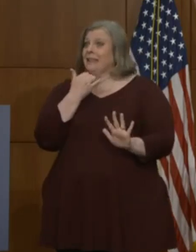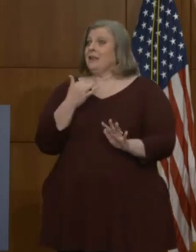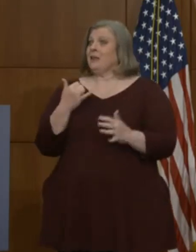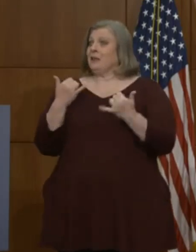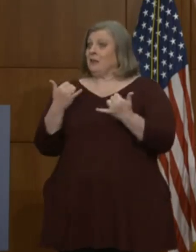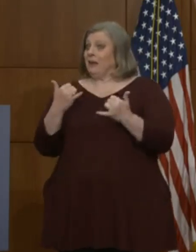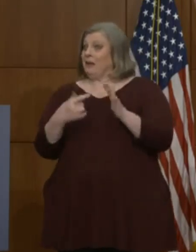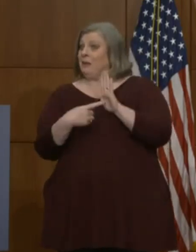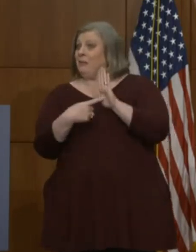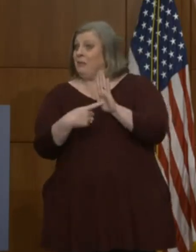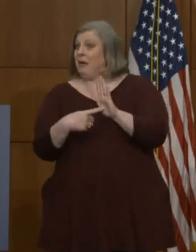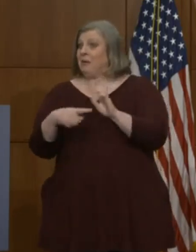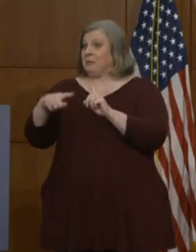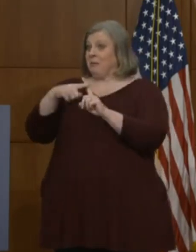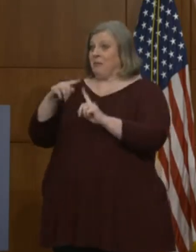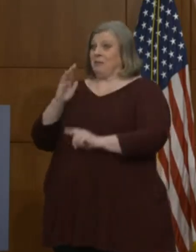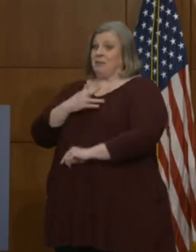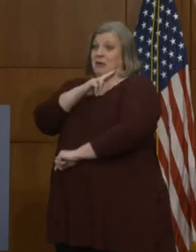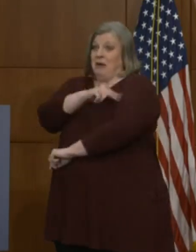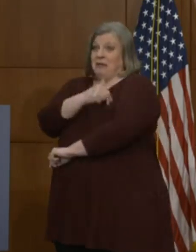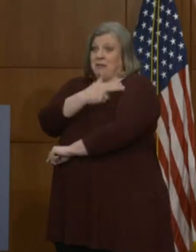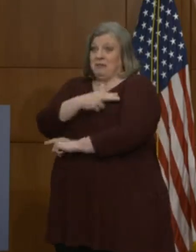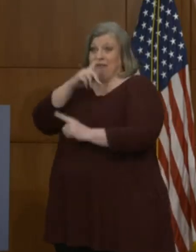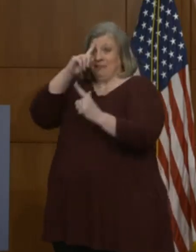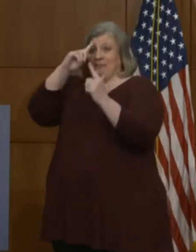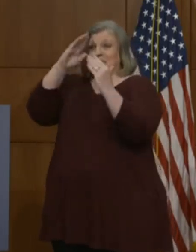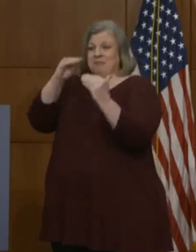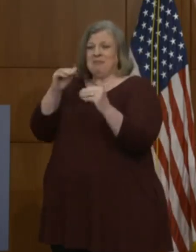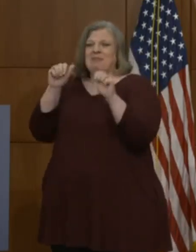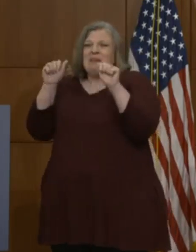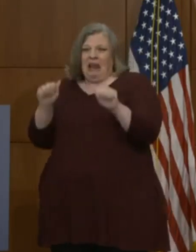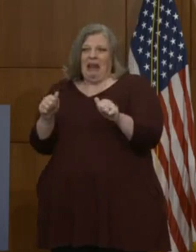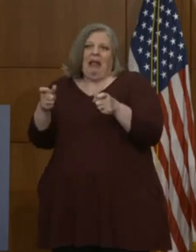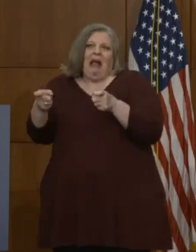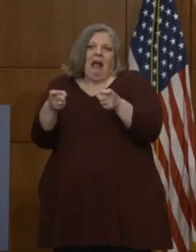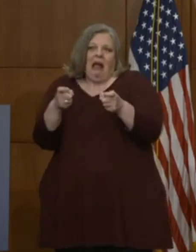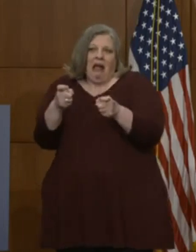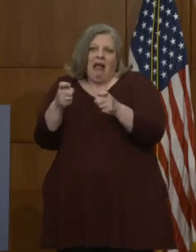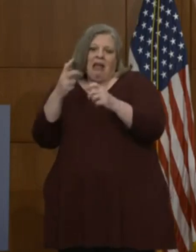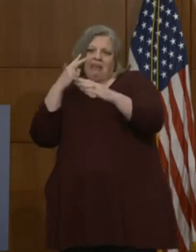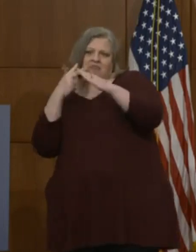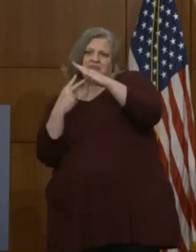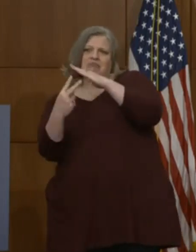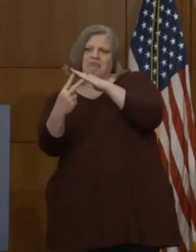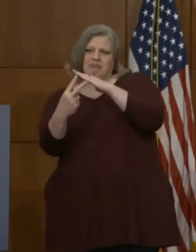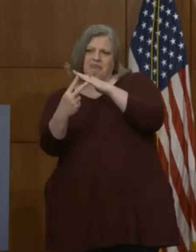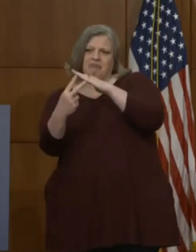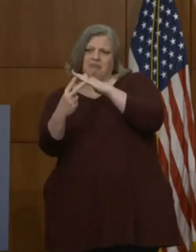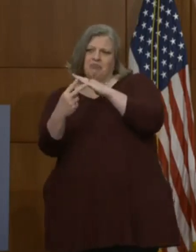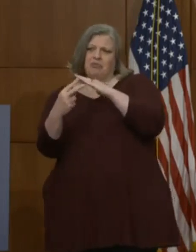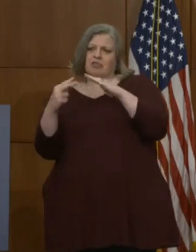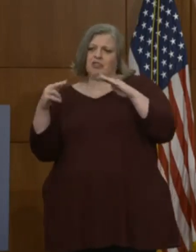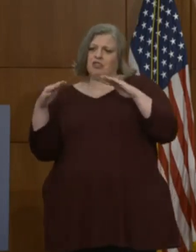BACK TO NORMAL. THEY’RE WRONG. RIGHT NOW THE MODELS AND OUR RIGHT NOW THE MODELS AND OUR HOSPITALS EXPECT THAT WE’LL BE HOSPITALS EXPECT THAT WE’LL BE ABLE TO HANDLE THE EXPECTED